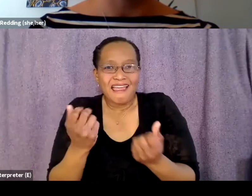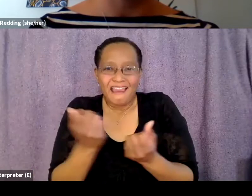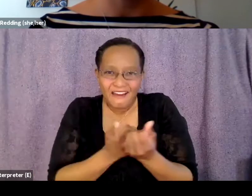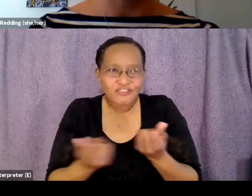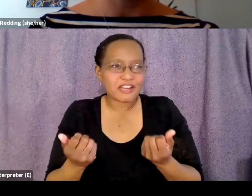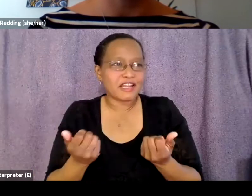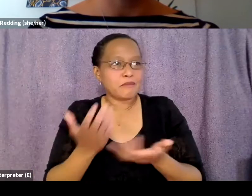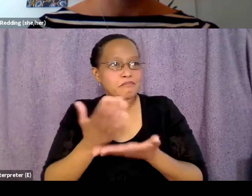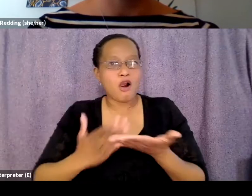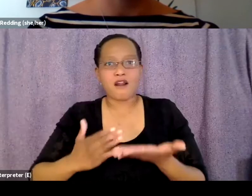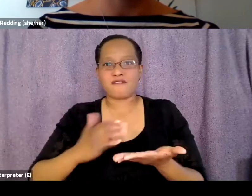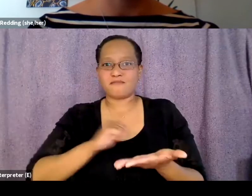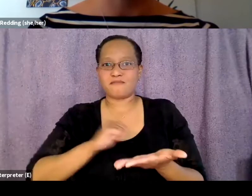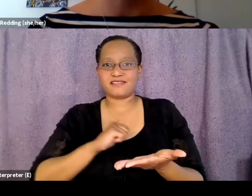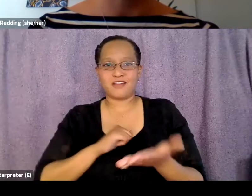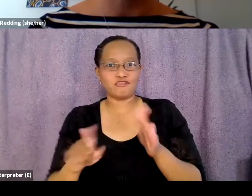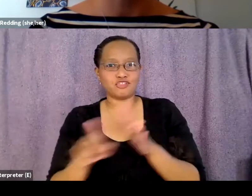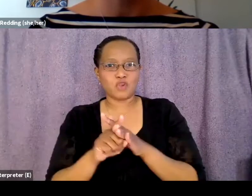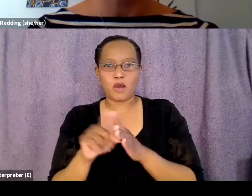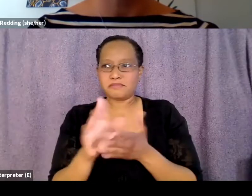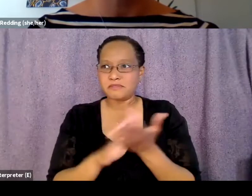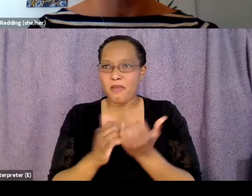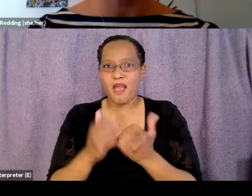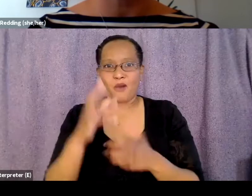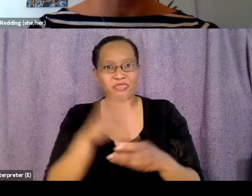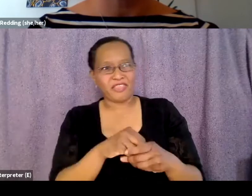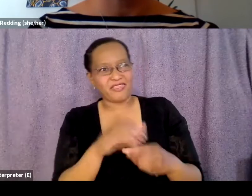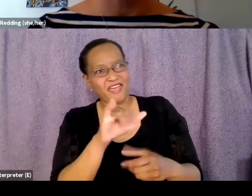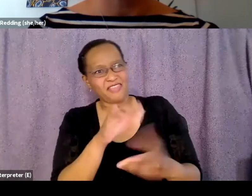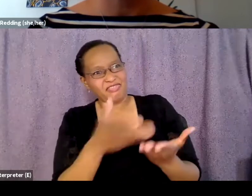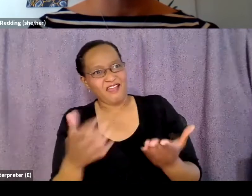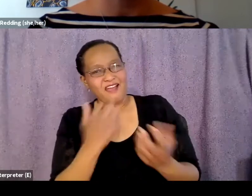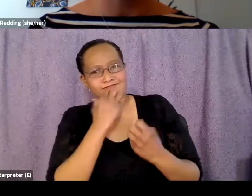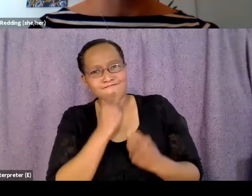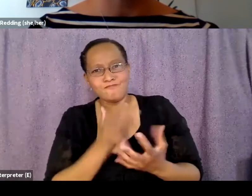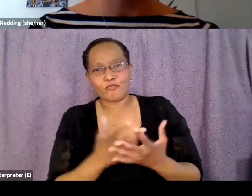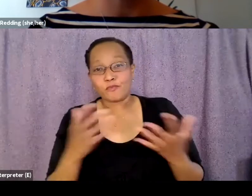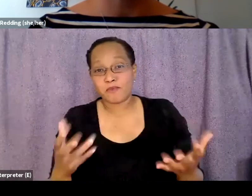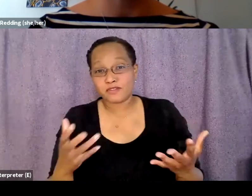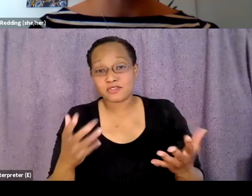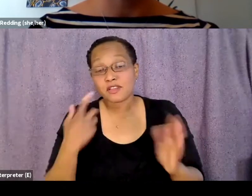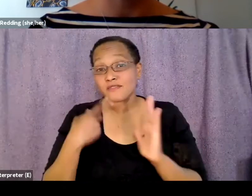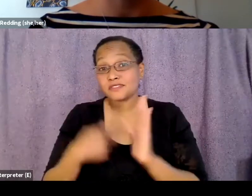Keah Brown: In some ways in the thing that I love so much like people tend to look down